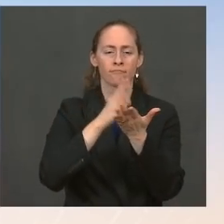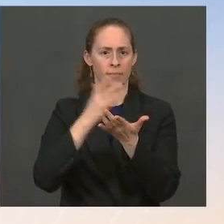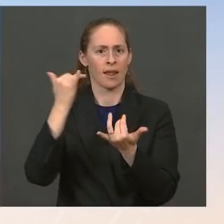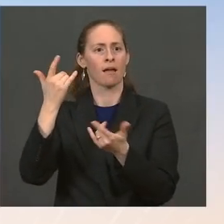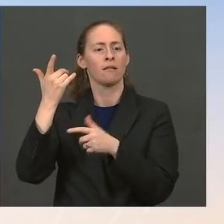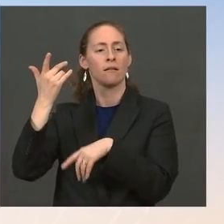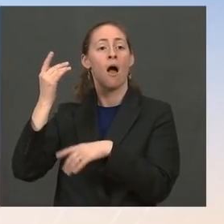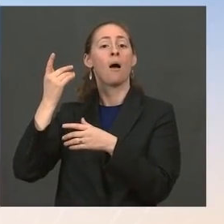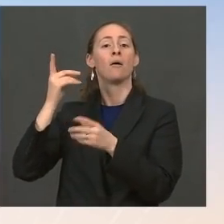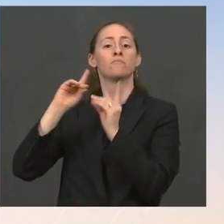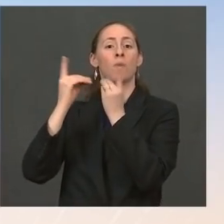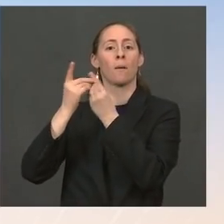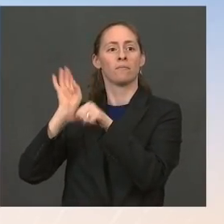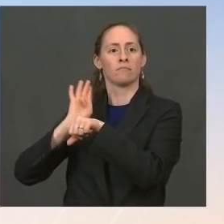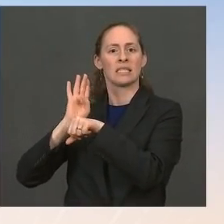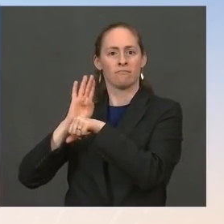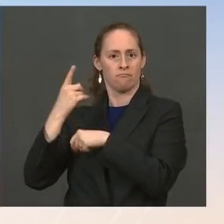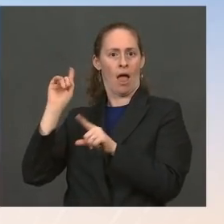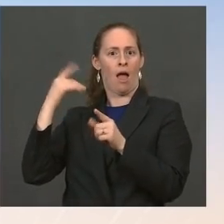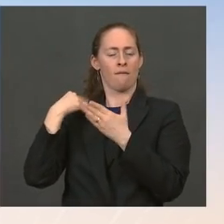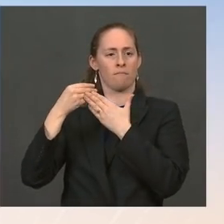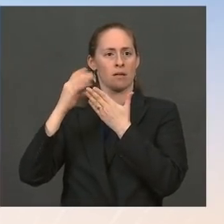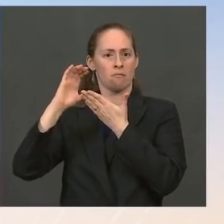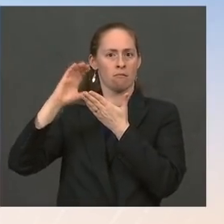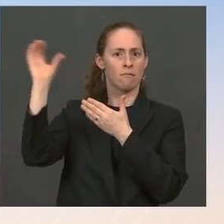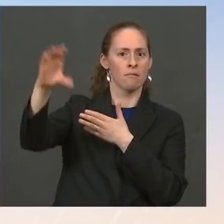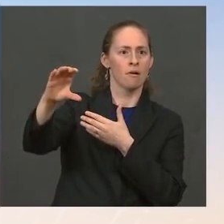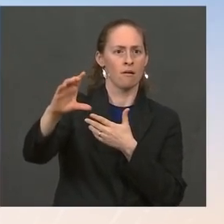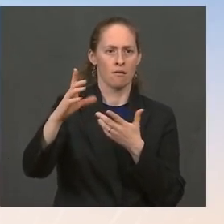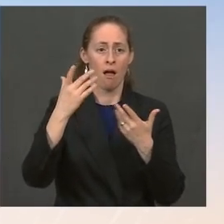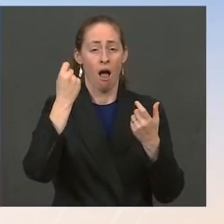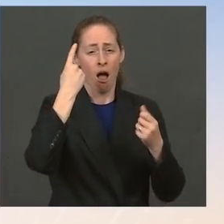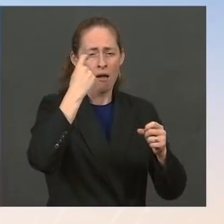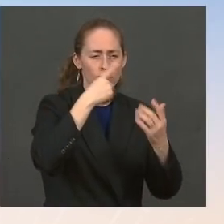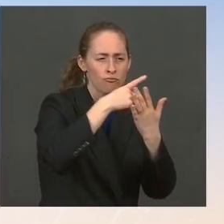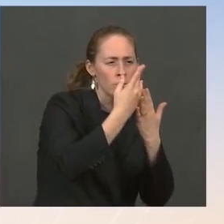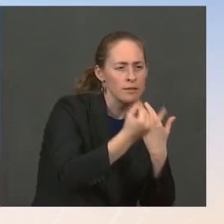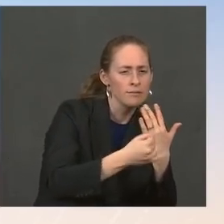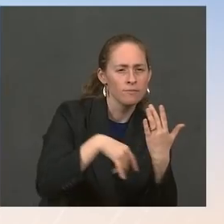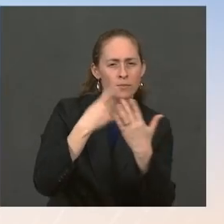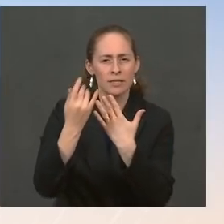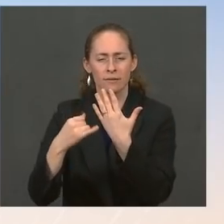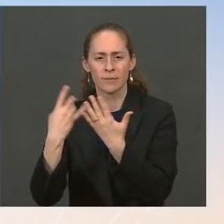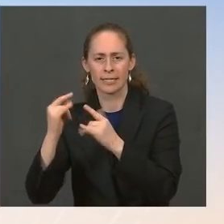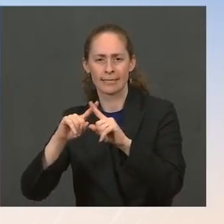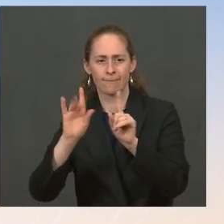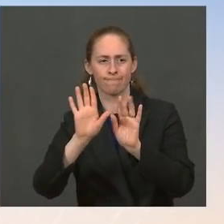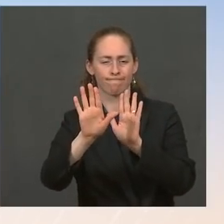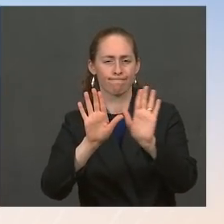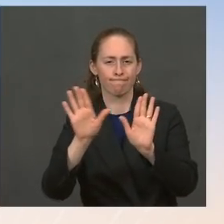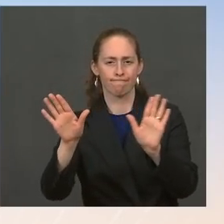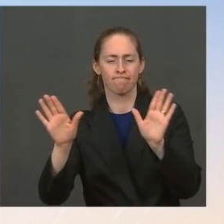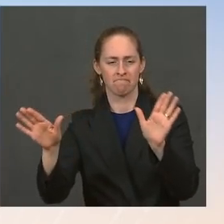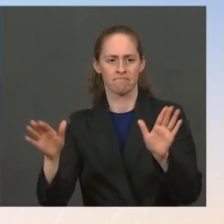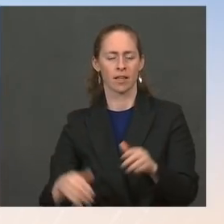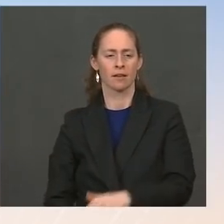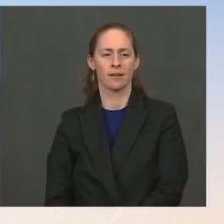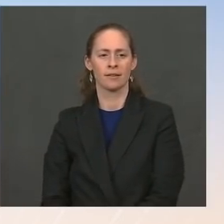So, it was different project to project. So what I would anticipate is that they will -- that our implementation coordinator